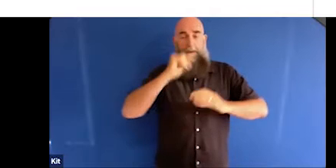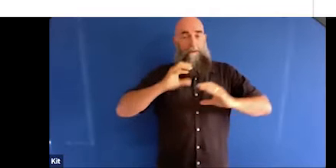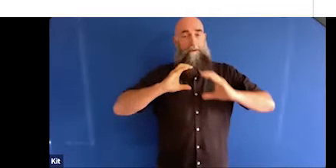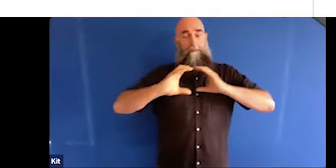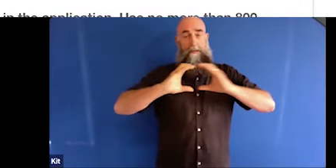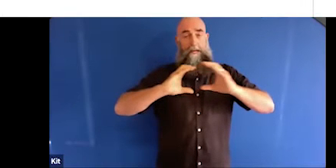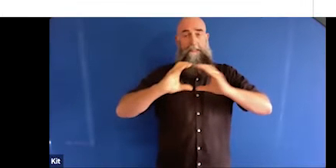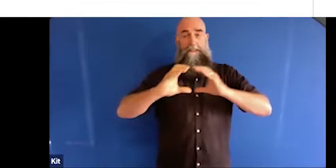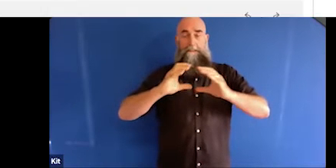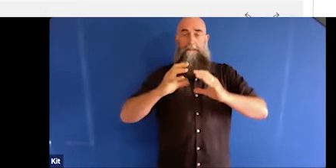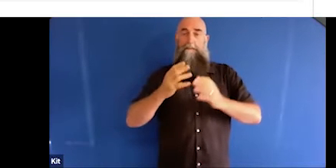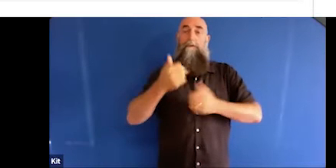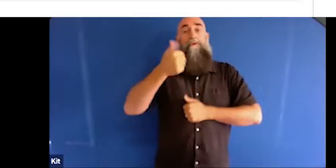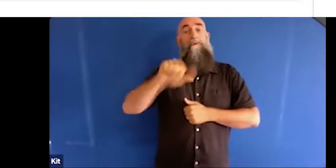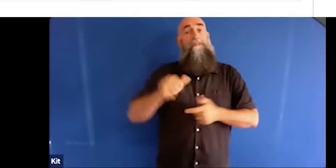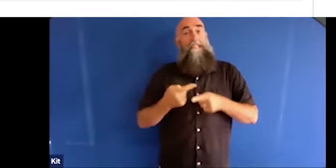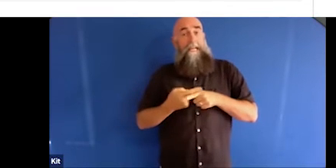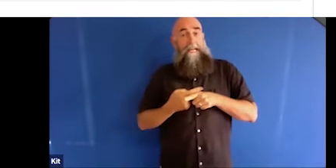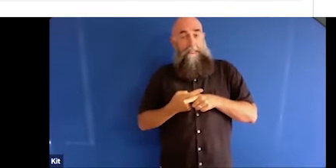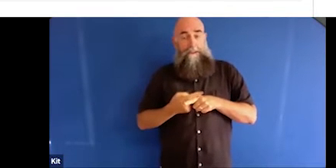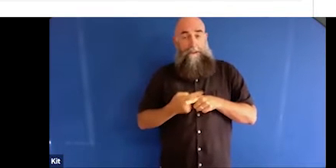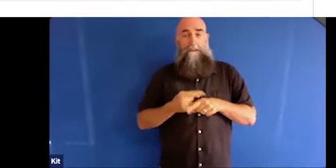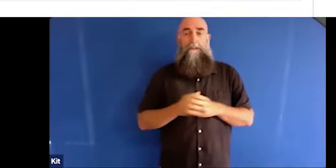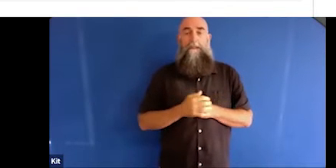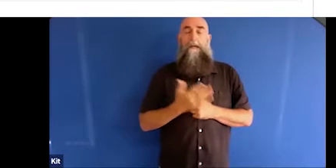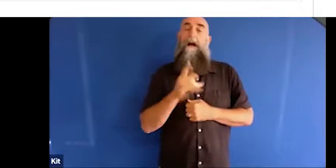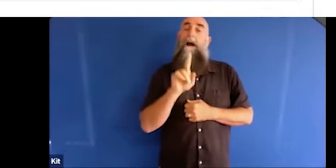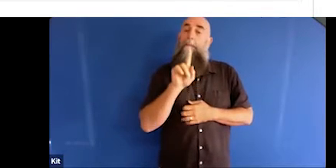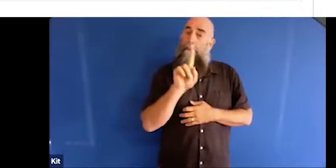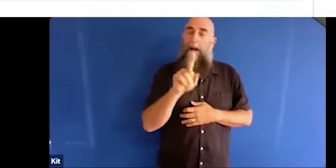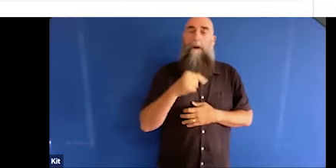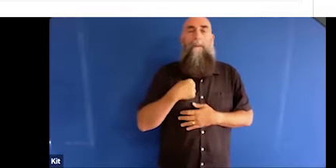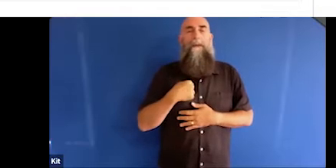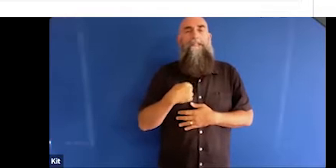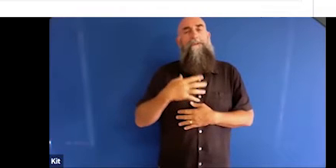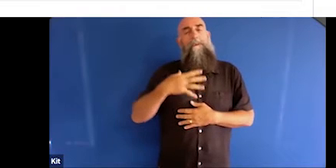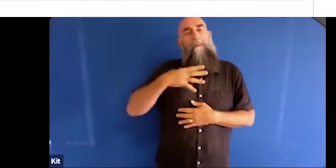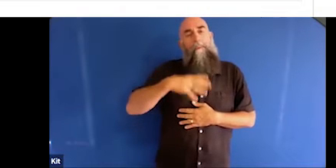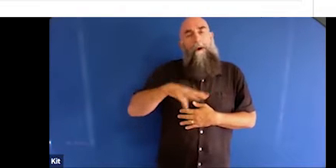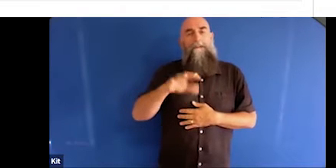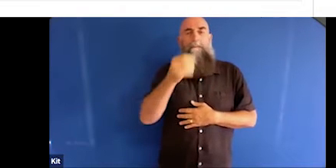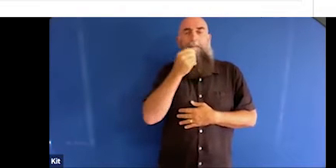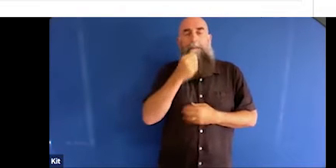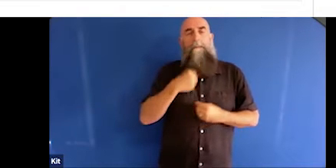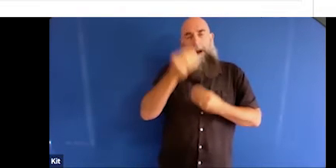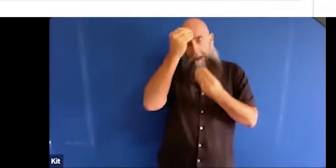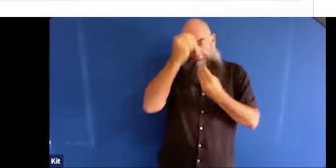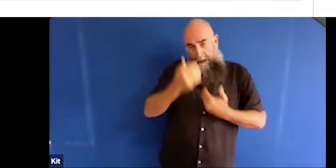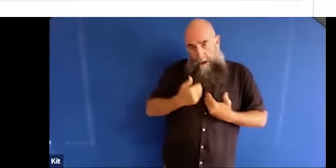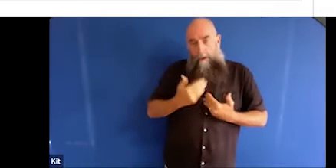We'd just like a little bit of notice on those as well. We will